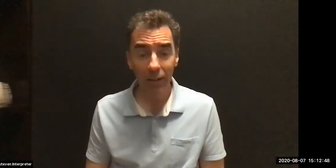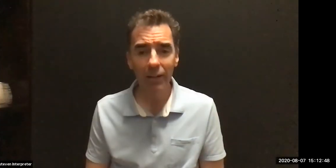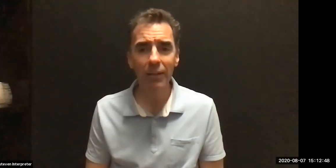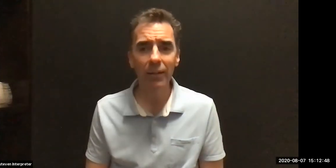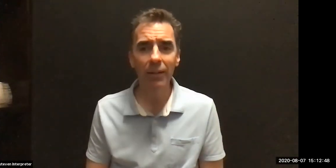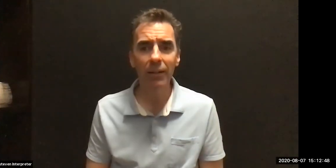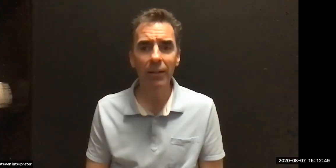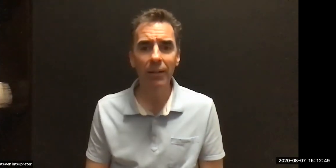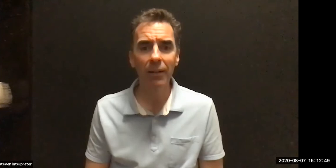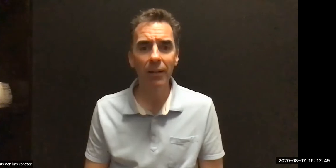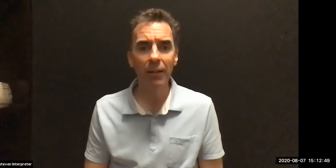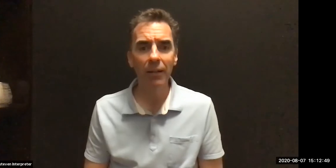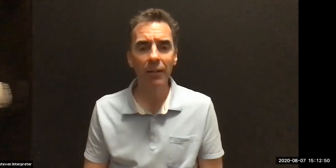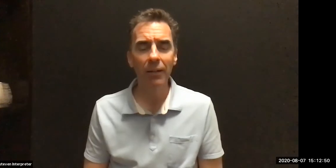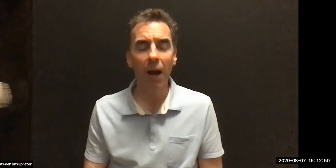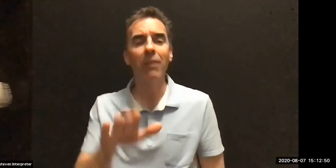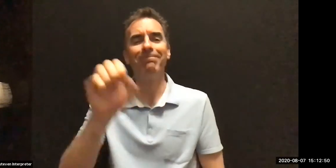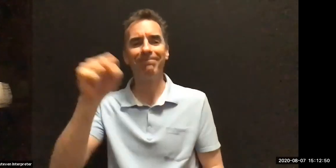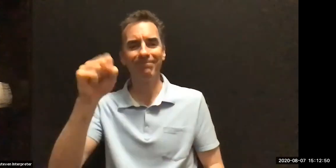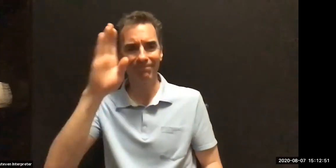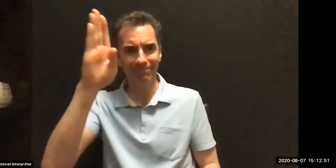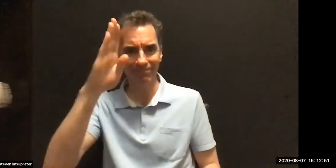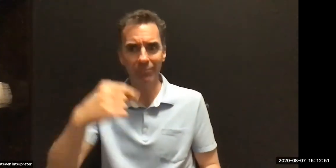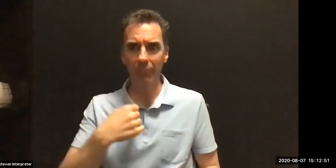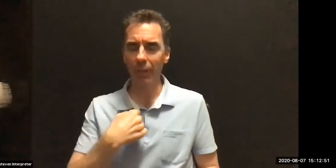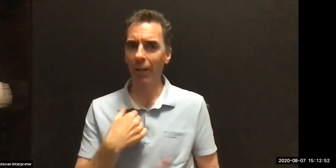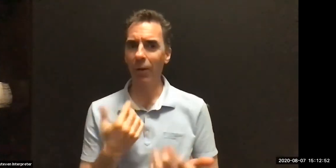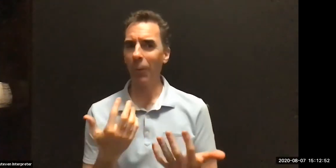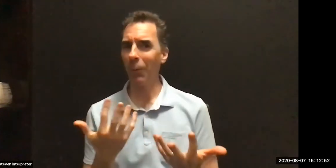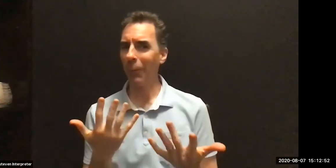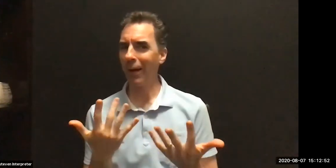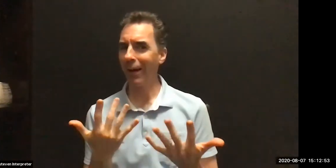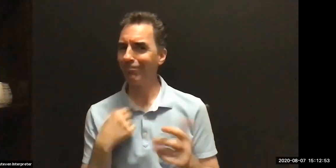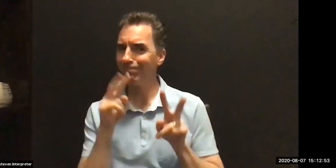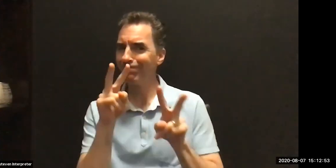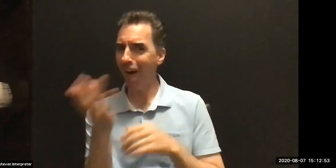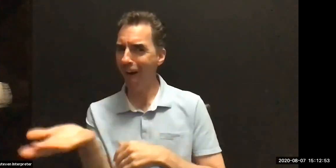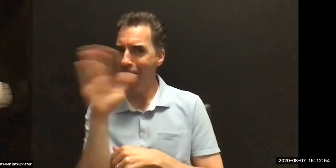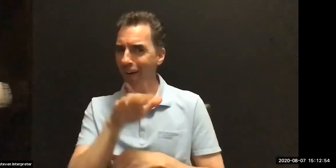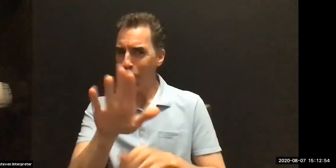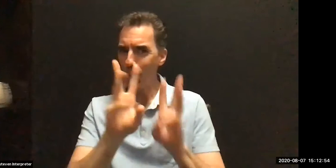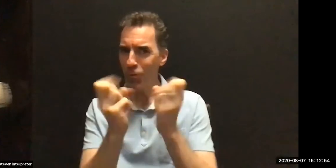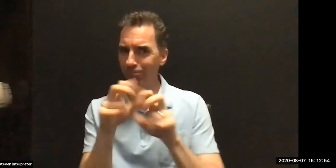Karen Crocket: Let me unmute hi Chanel I've been waiting all day for your, your workshop because Jake is my neighbor.